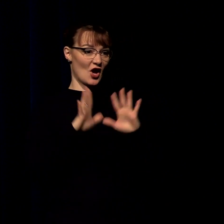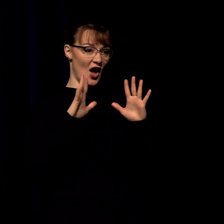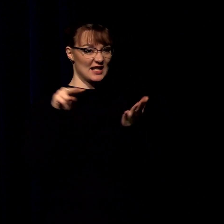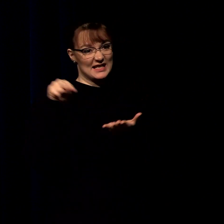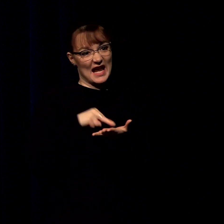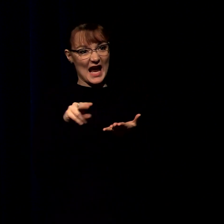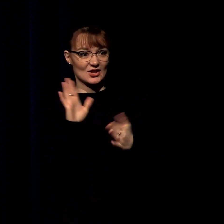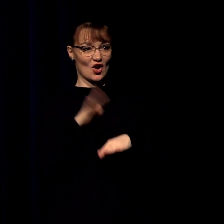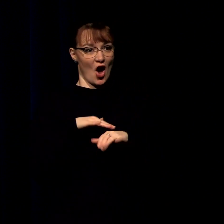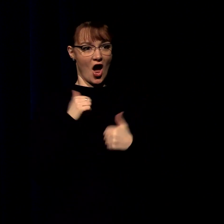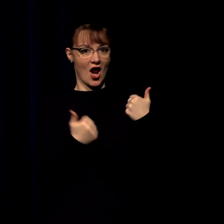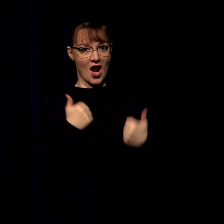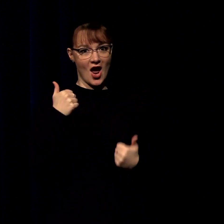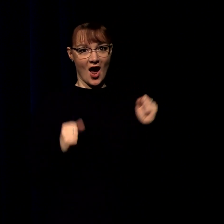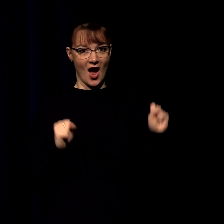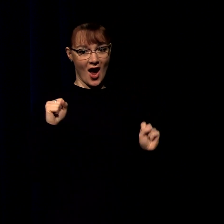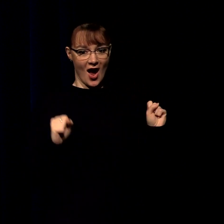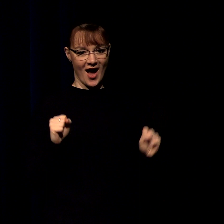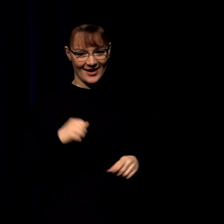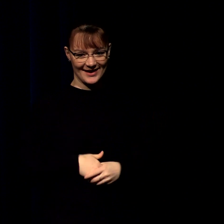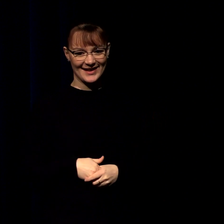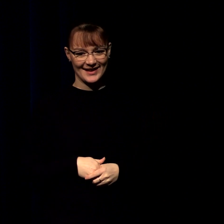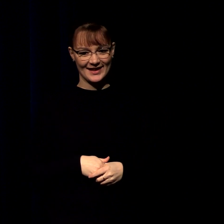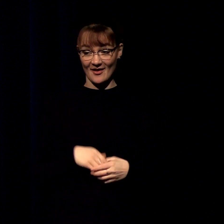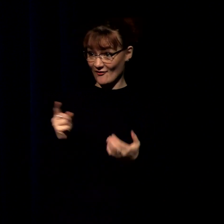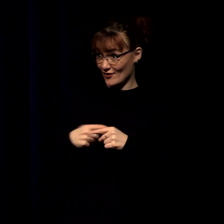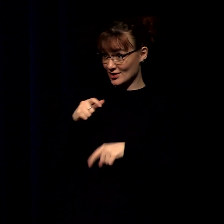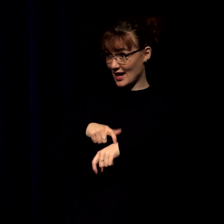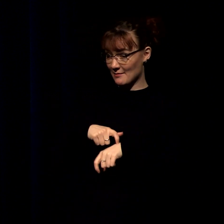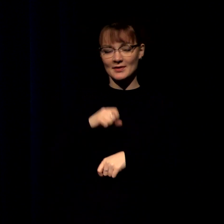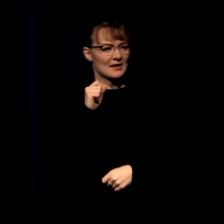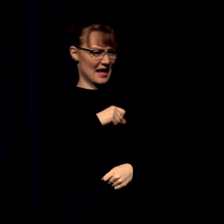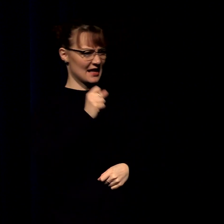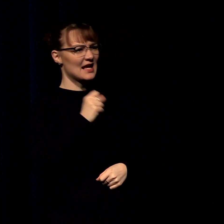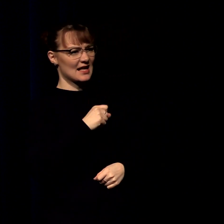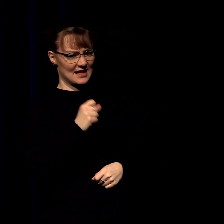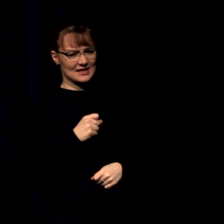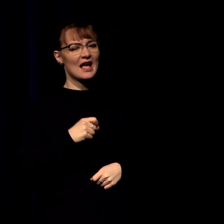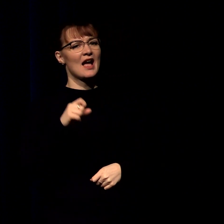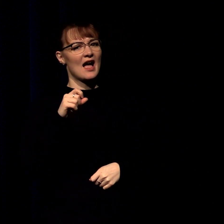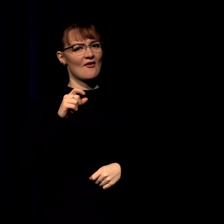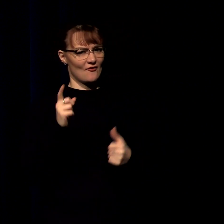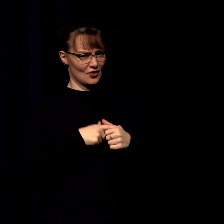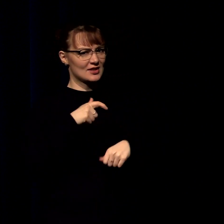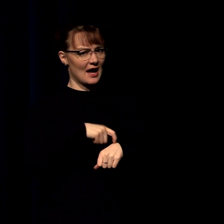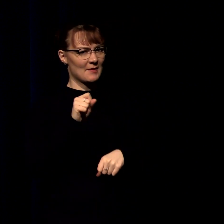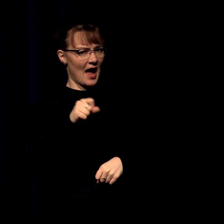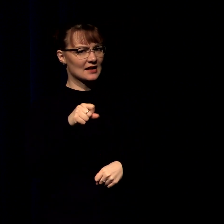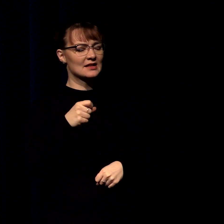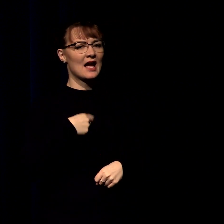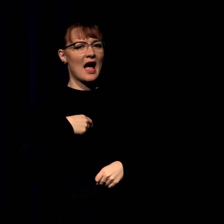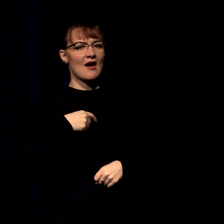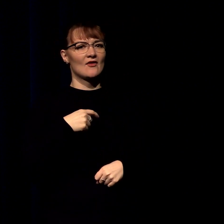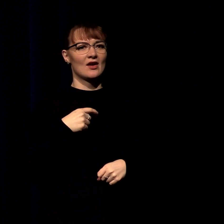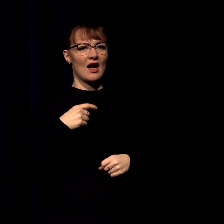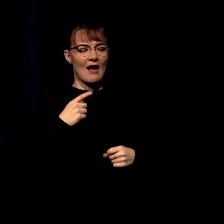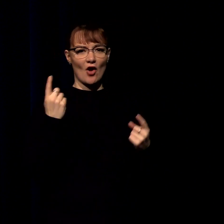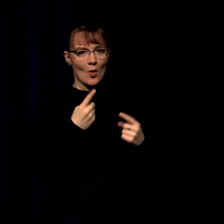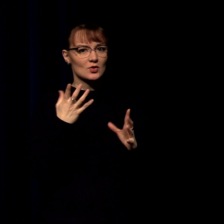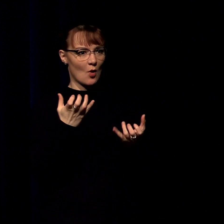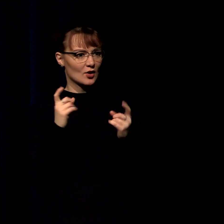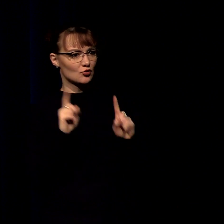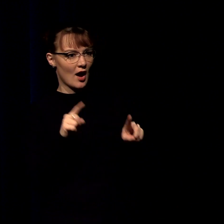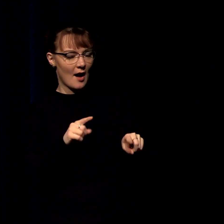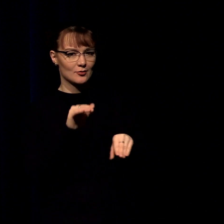on time yes yes, I've always wanted to come tonight to shine